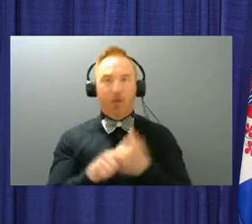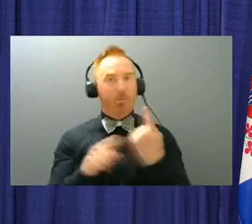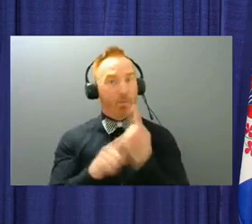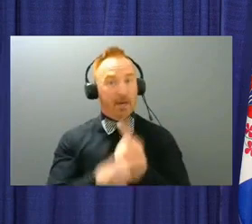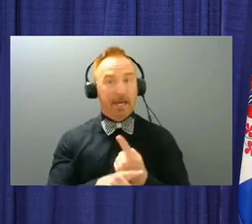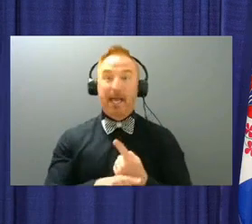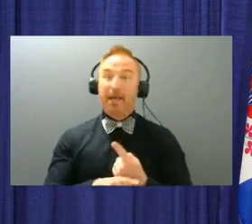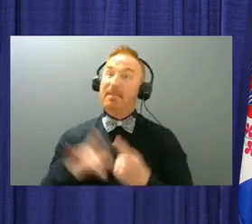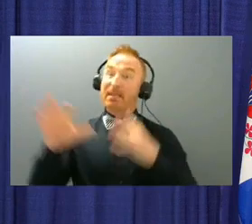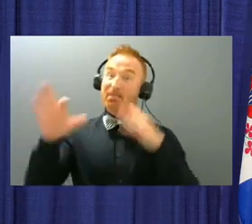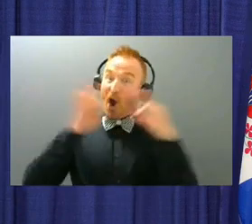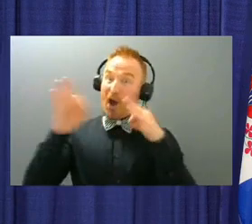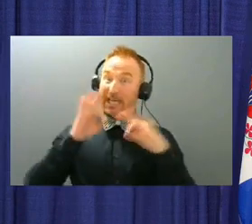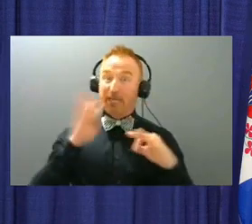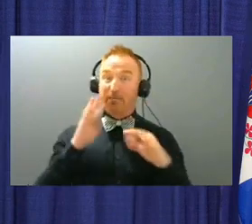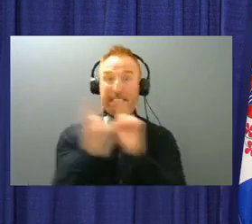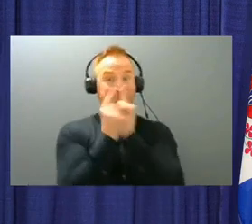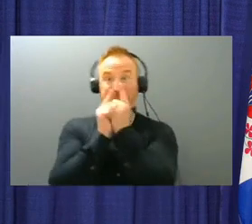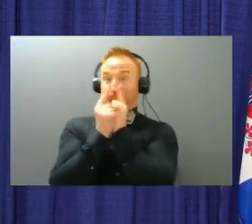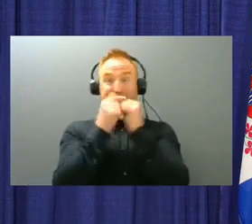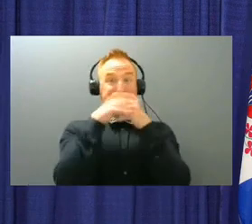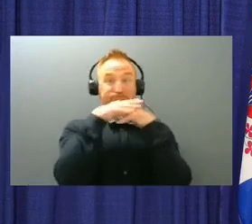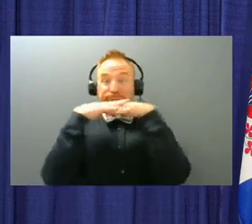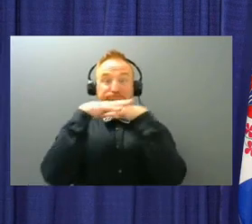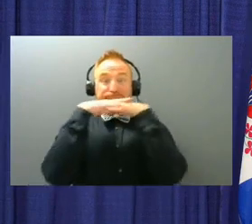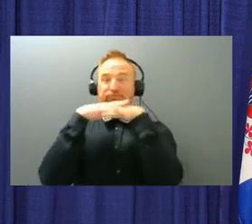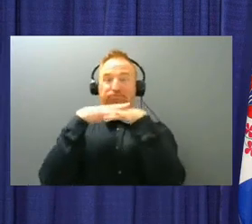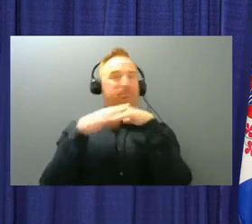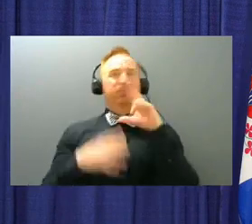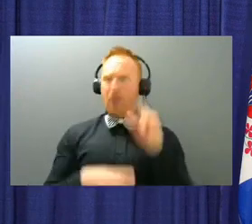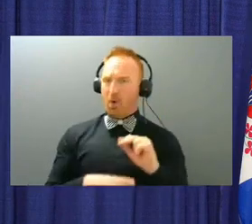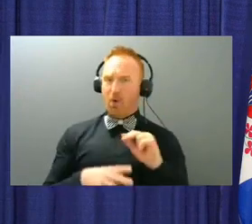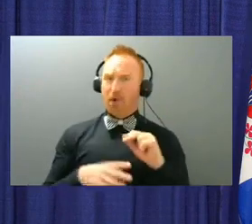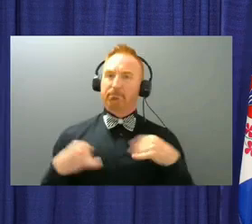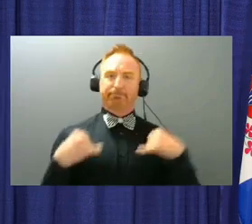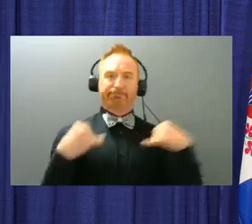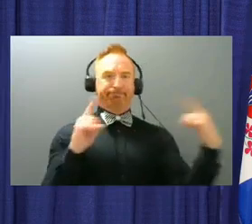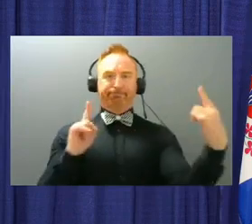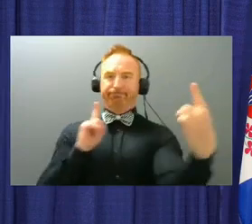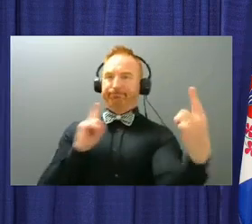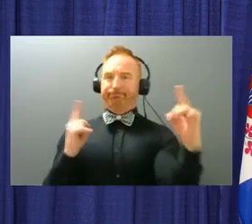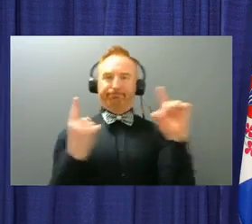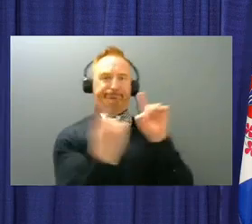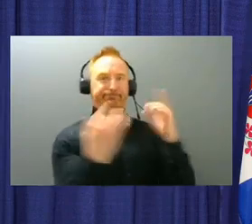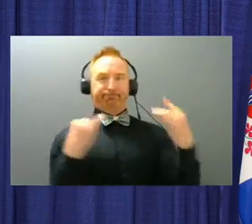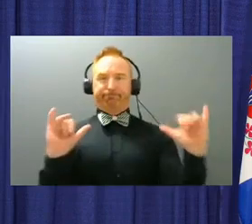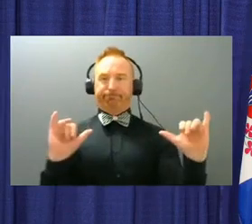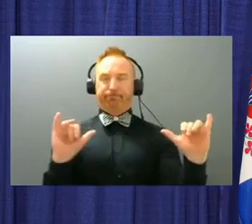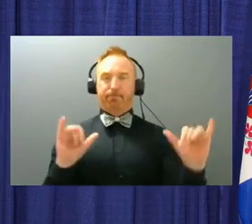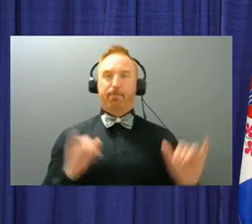Which means no partying at close distance to each other. The risk of importing cases from